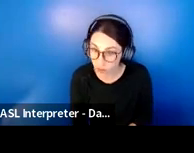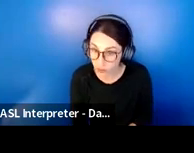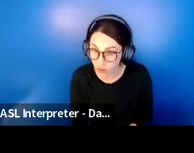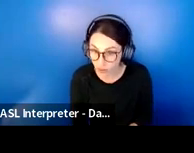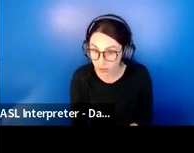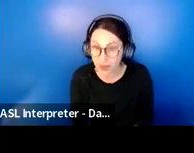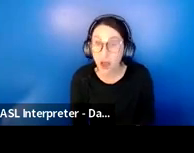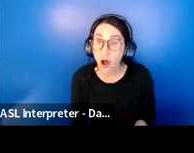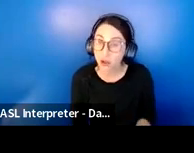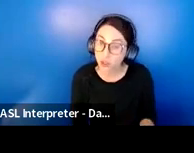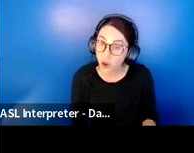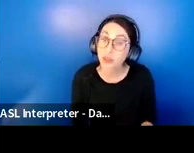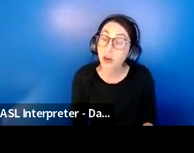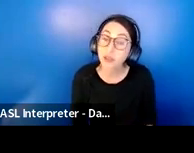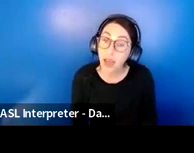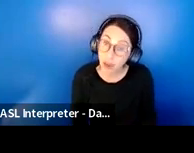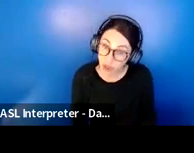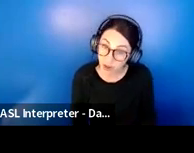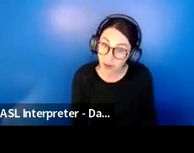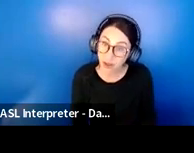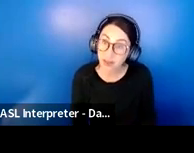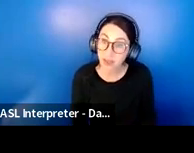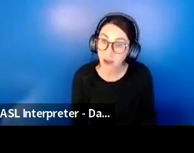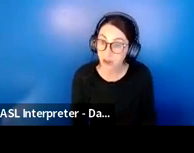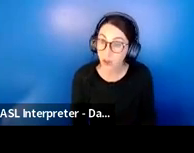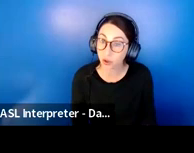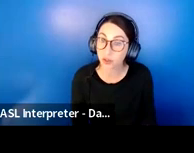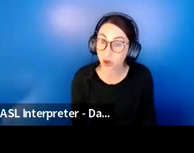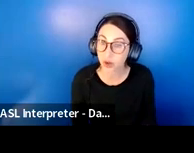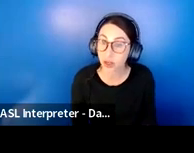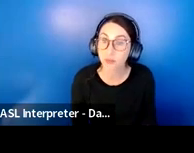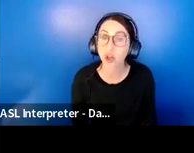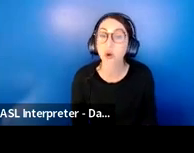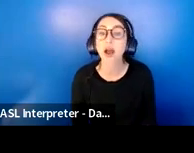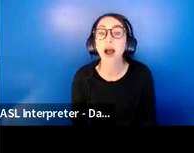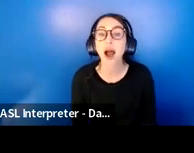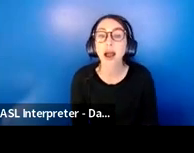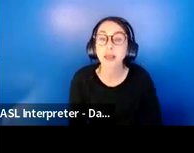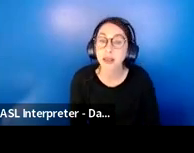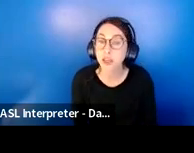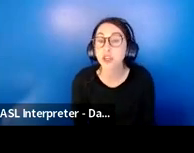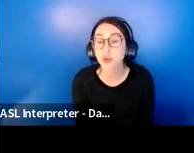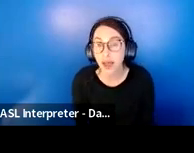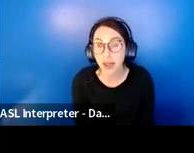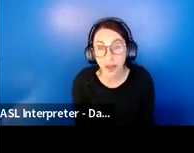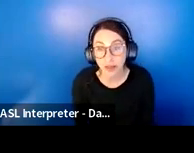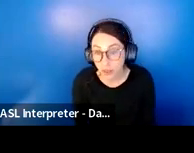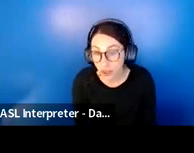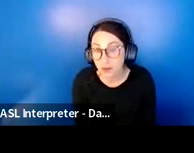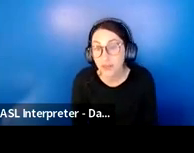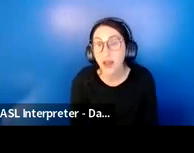ASL Interpreter - Danielle: those students. Also, there's captioning that's available in the curriculum. So I like to use that in my lectures.